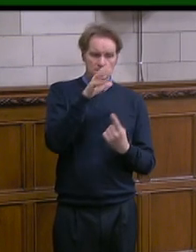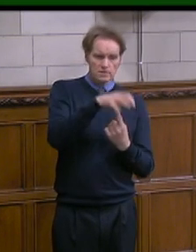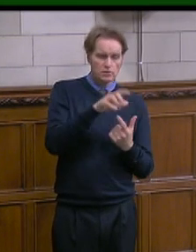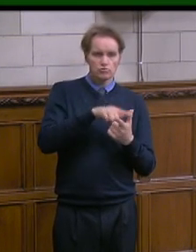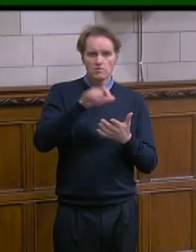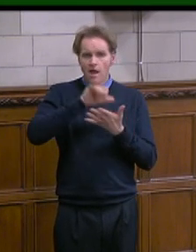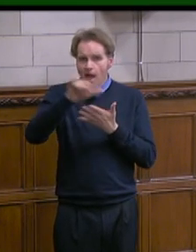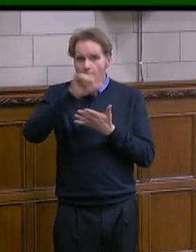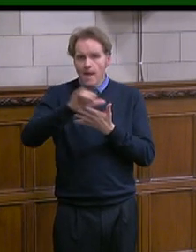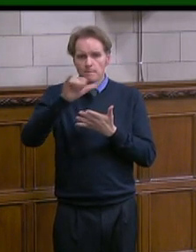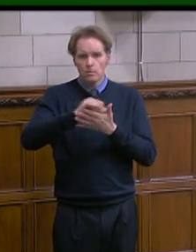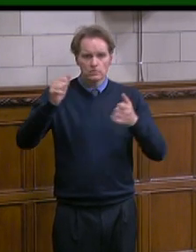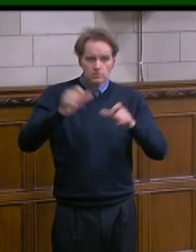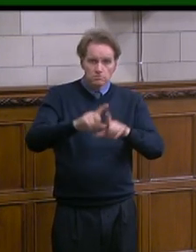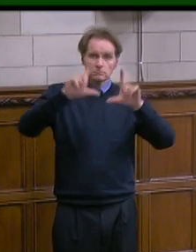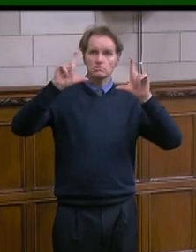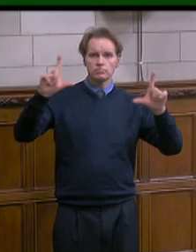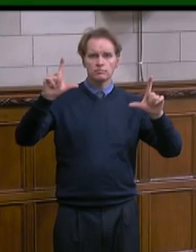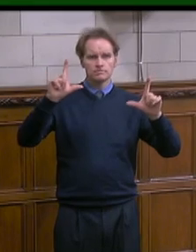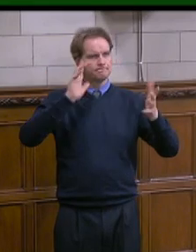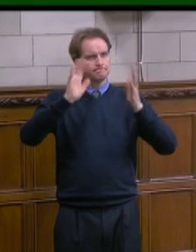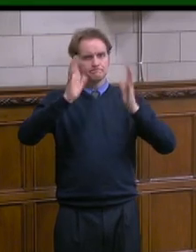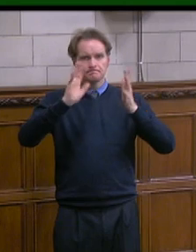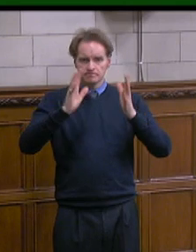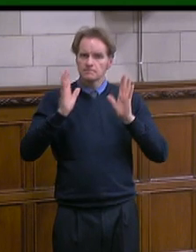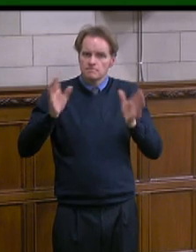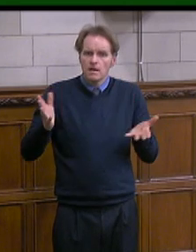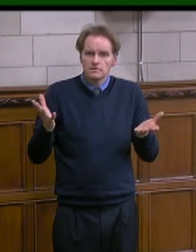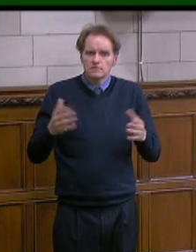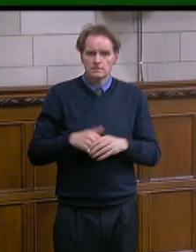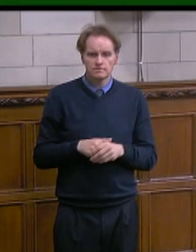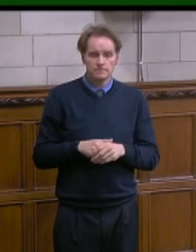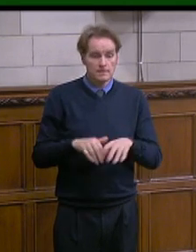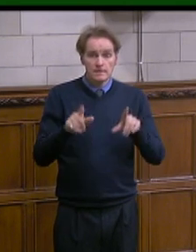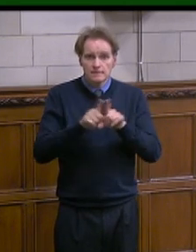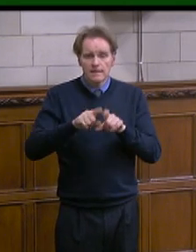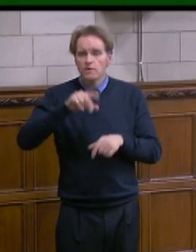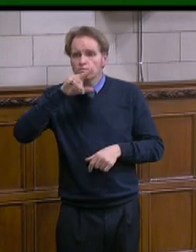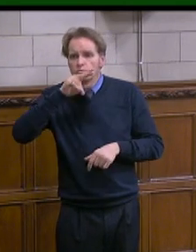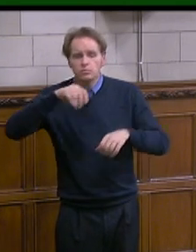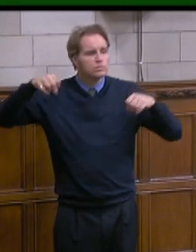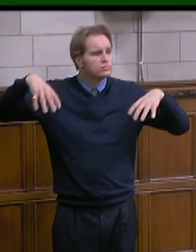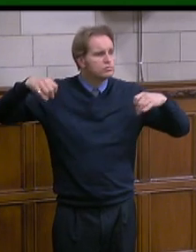expected to provide important information in BSL, as they would for any other language.